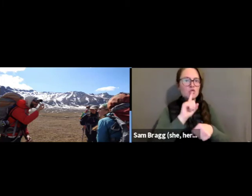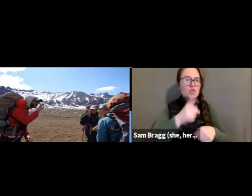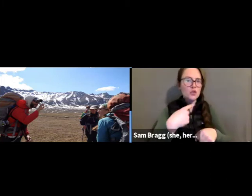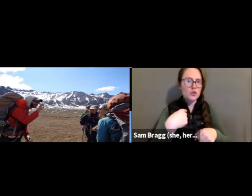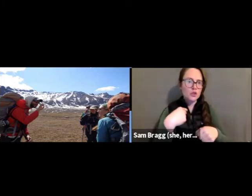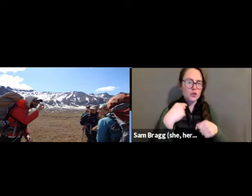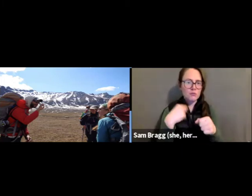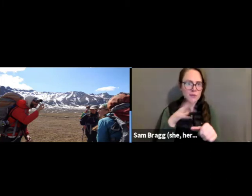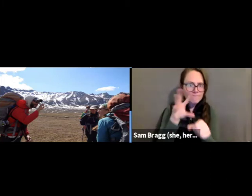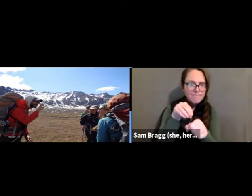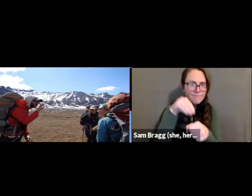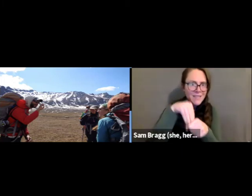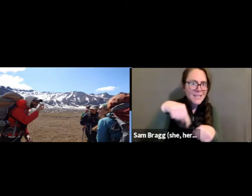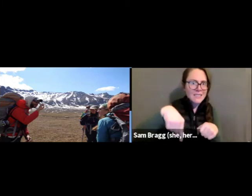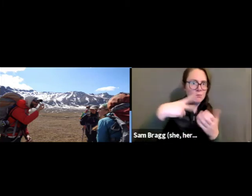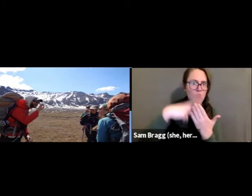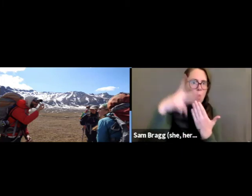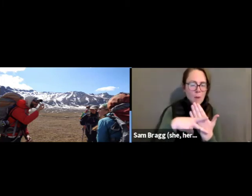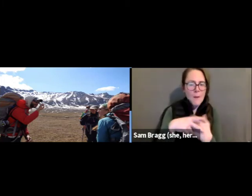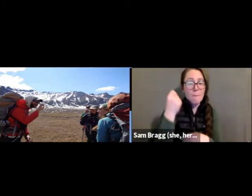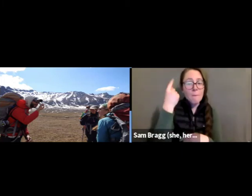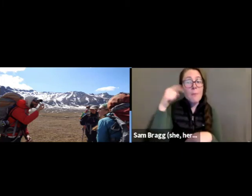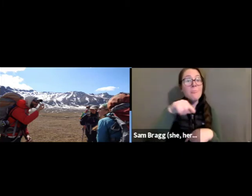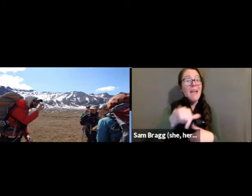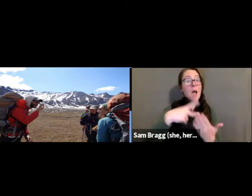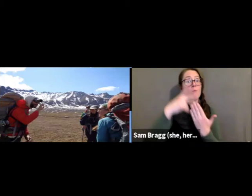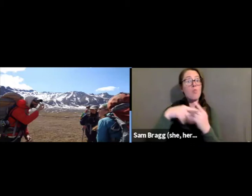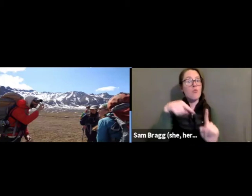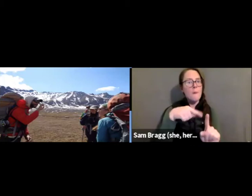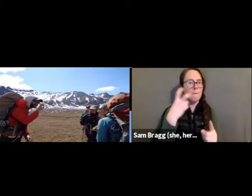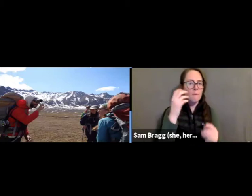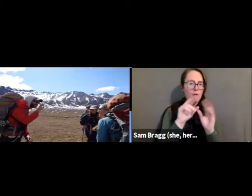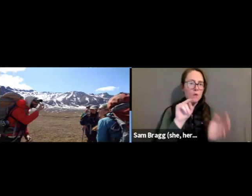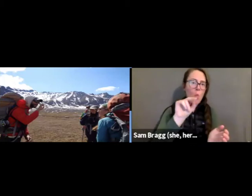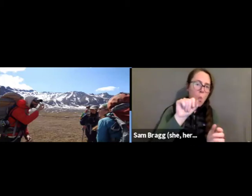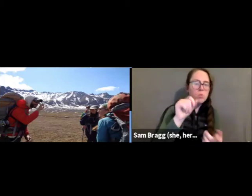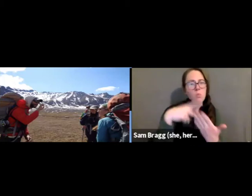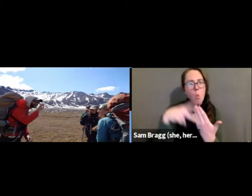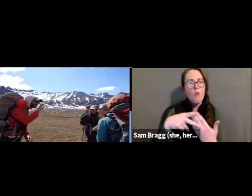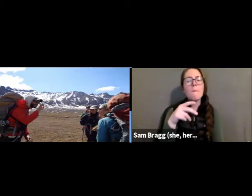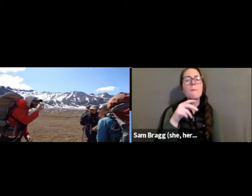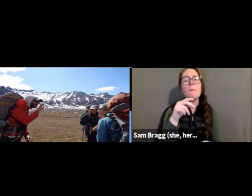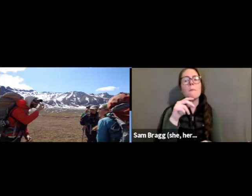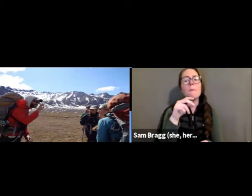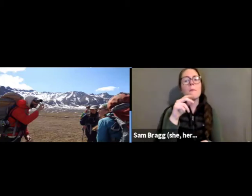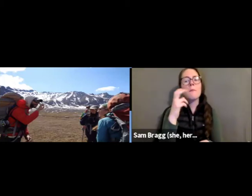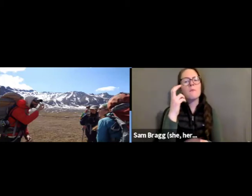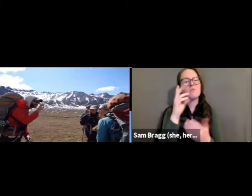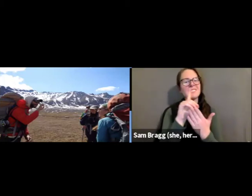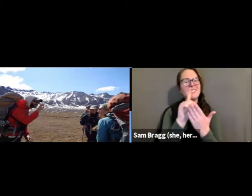during the expeditions making sure that you were involved in this program with the NOLS program